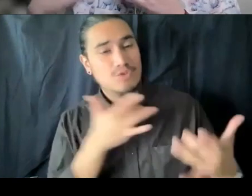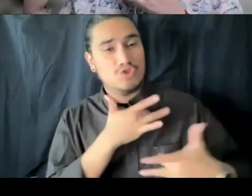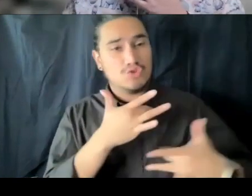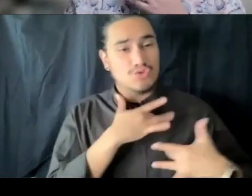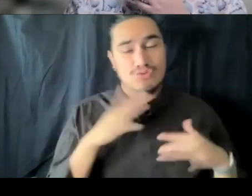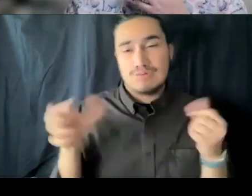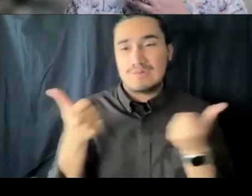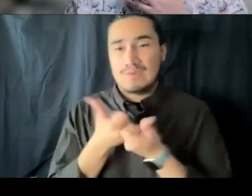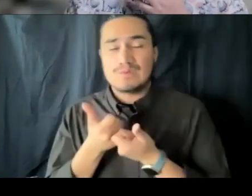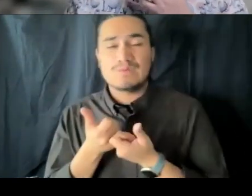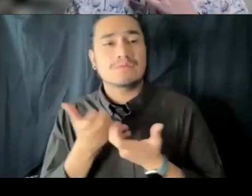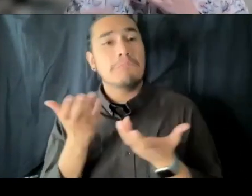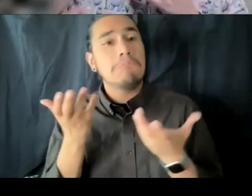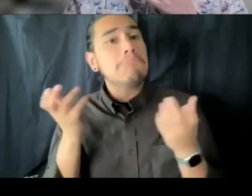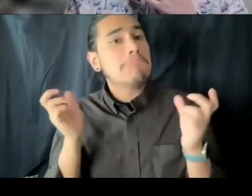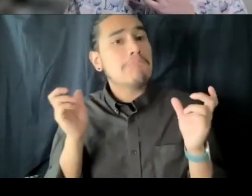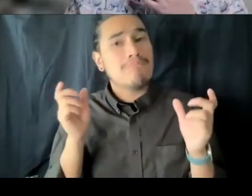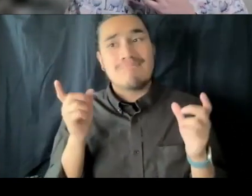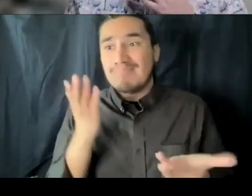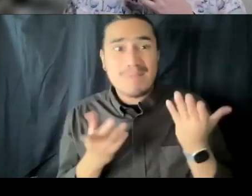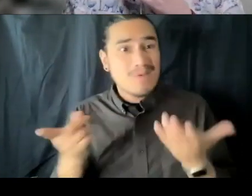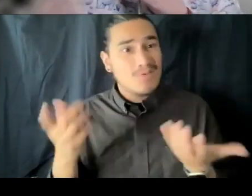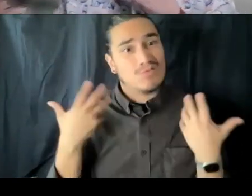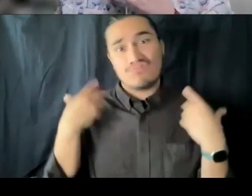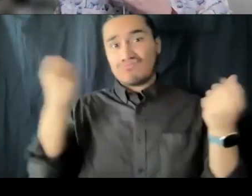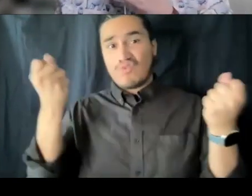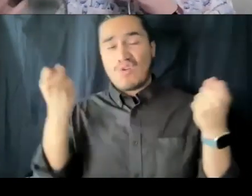might be strong, they might be tough, they might be loud,